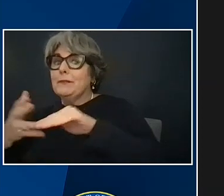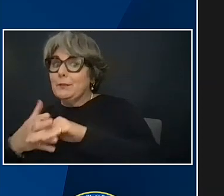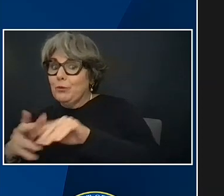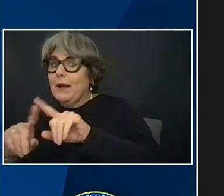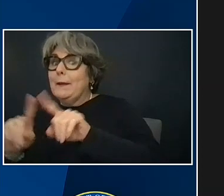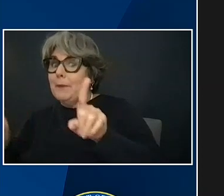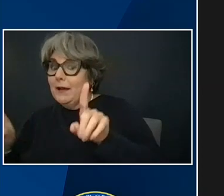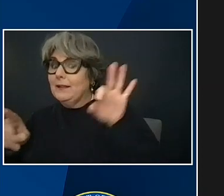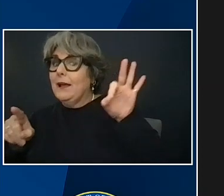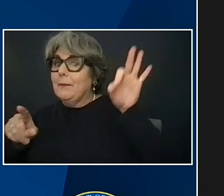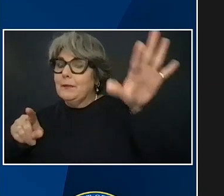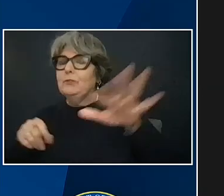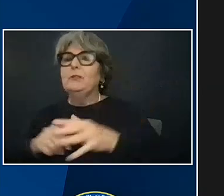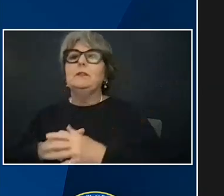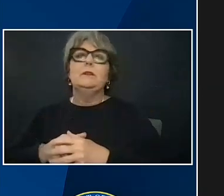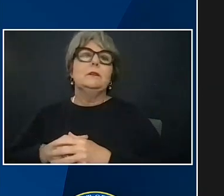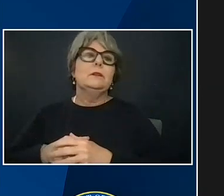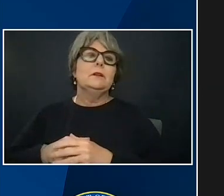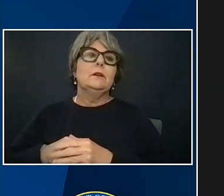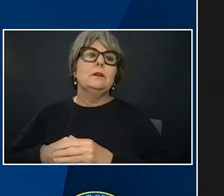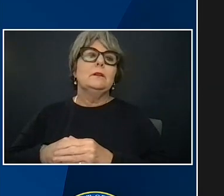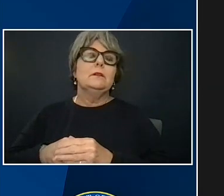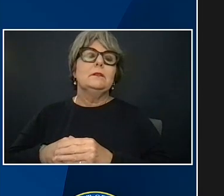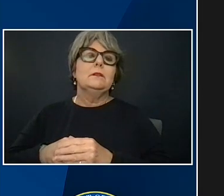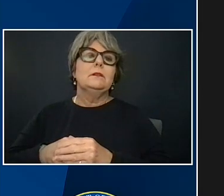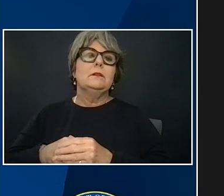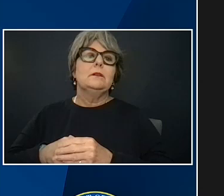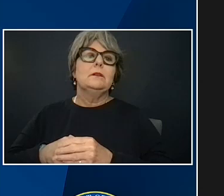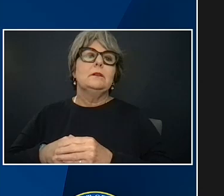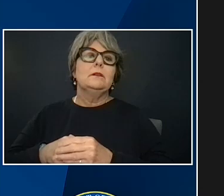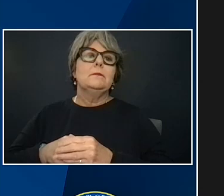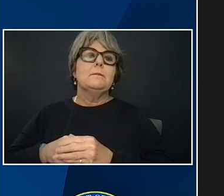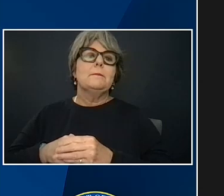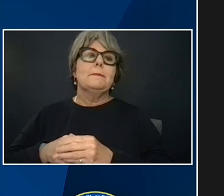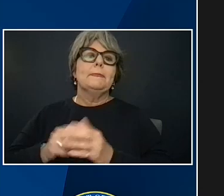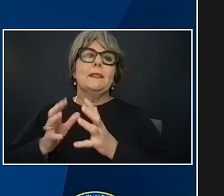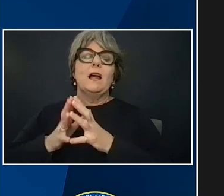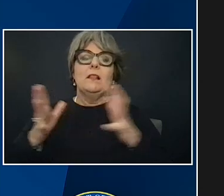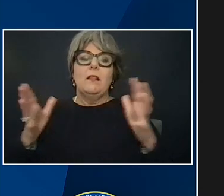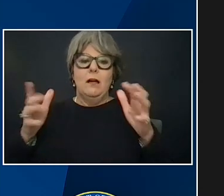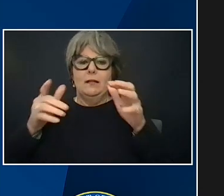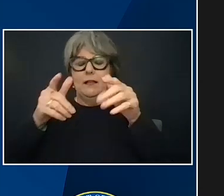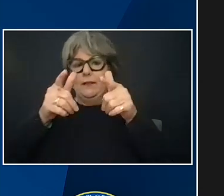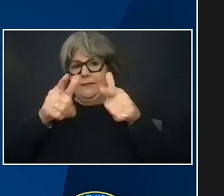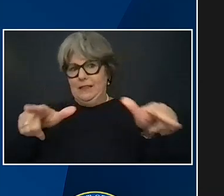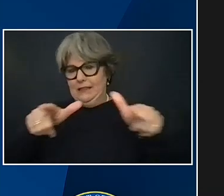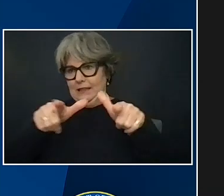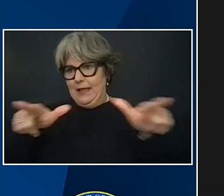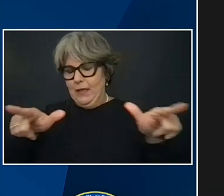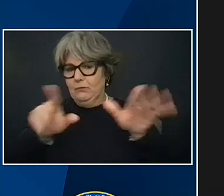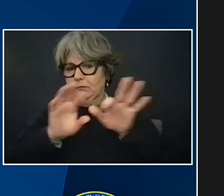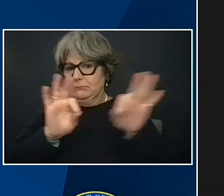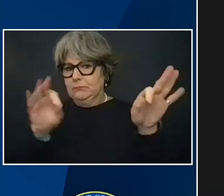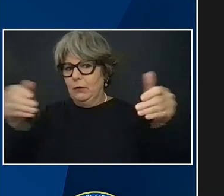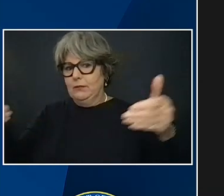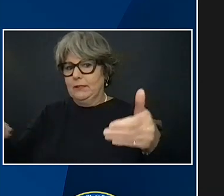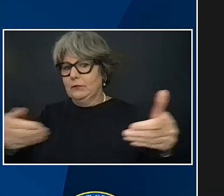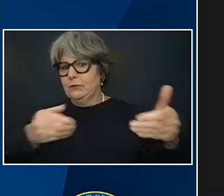I just have a protocol question. There was a lot of language that was introduced between sessions one and two, r